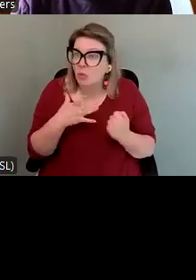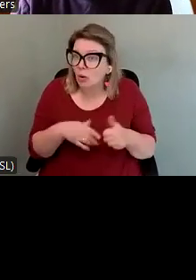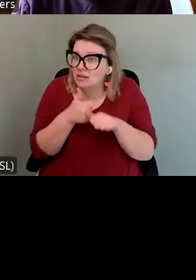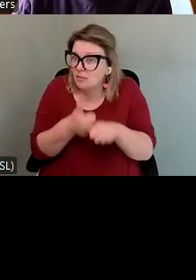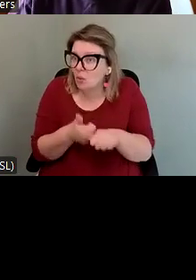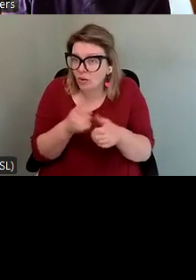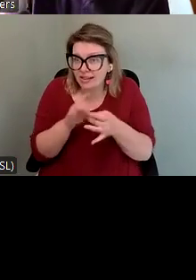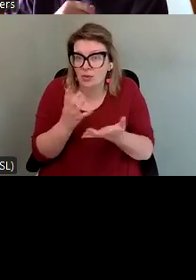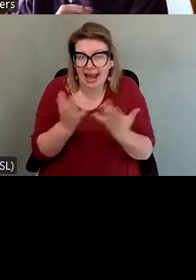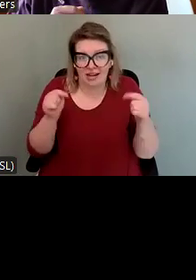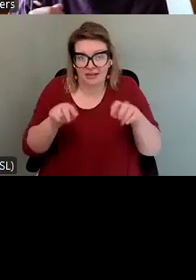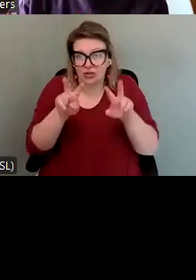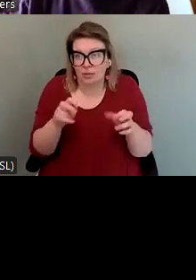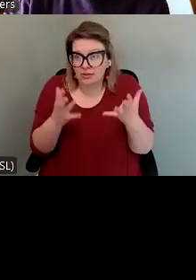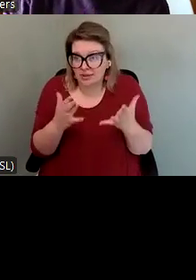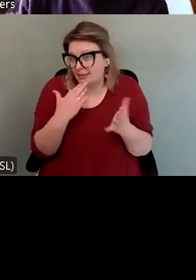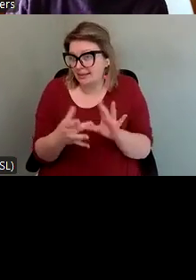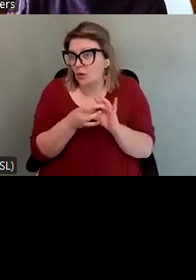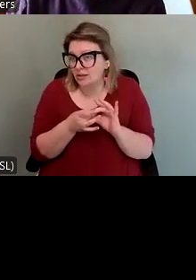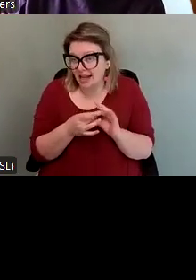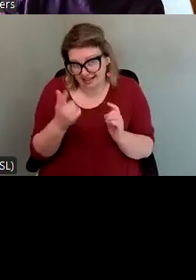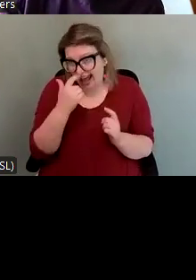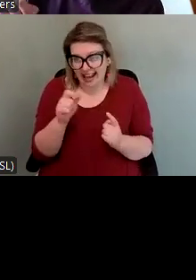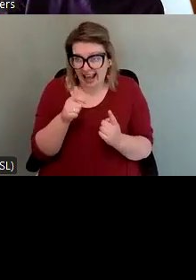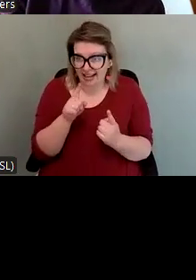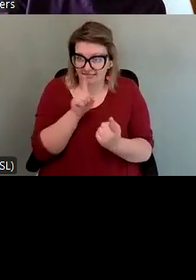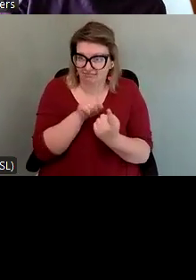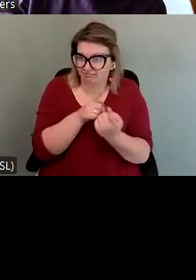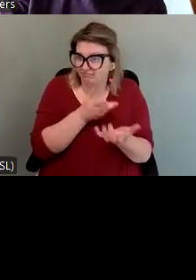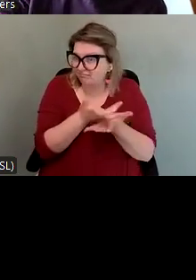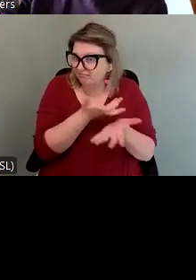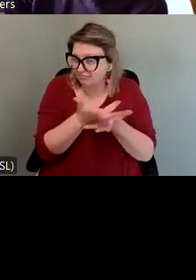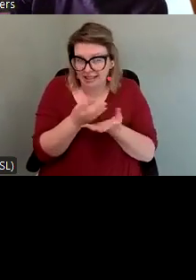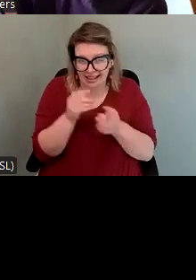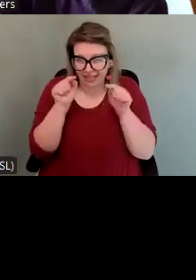through today, please do get in touch. I'll be able to help you because some of this can get